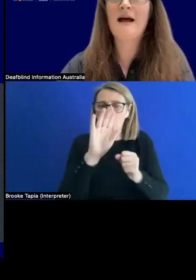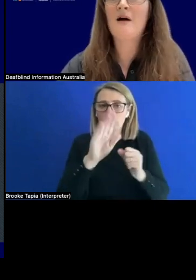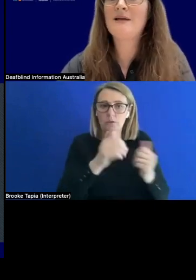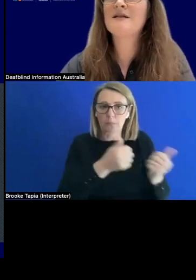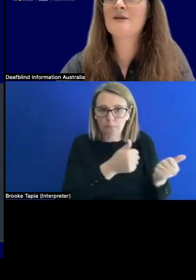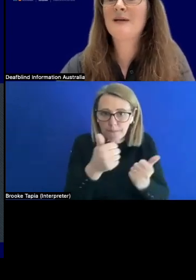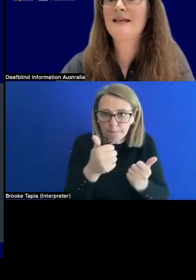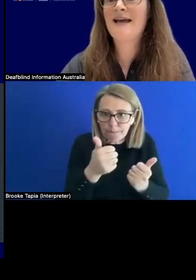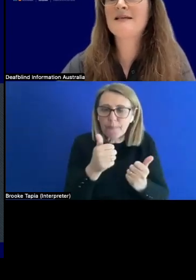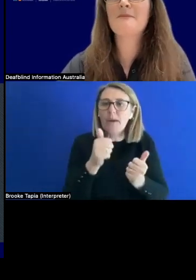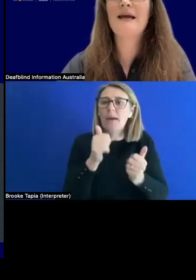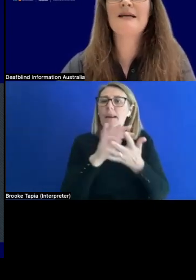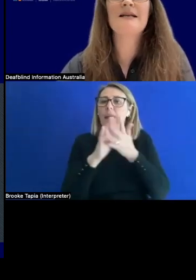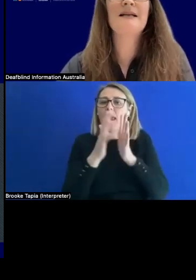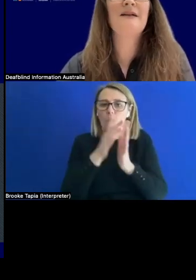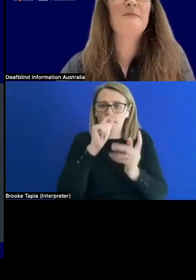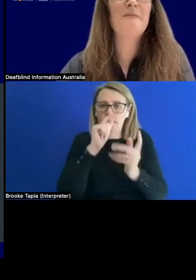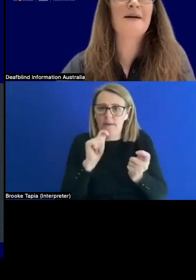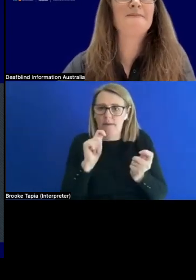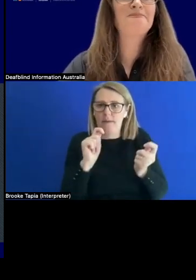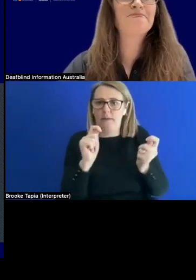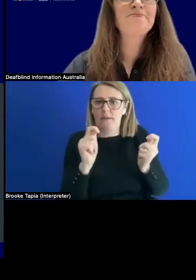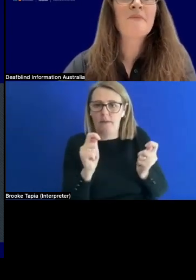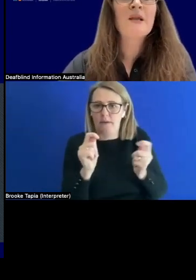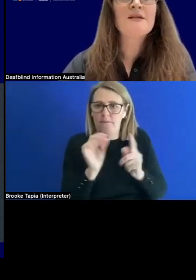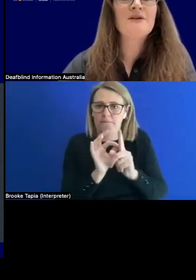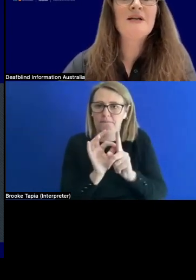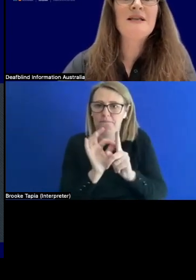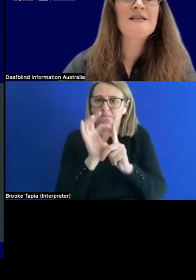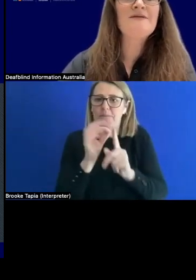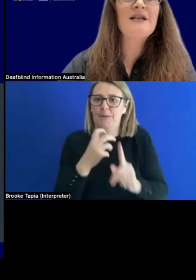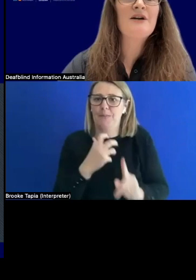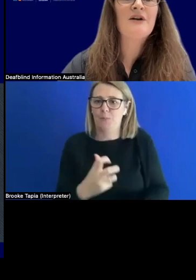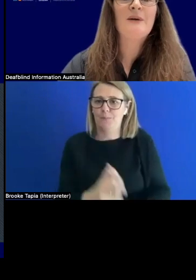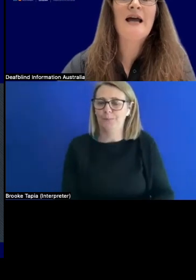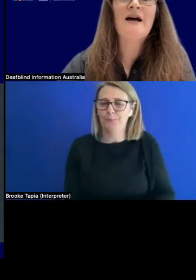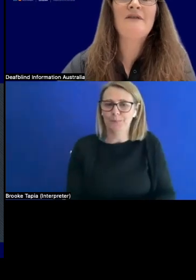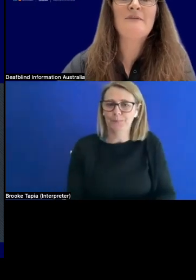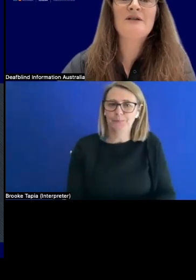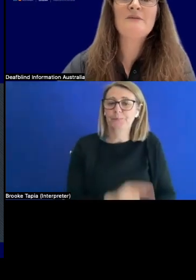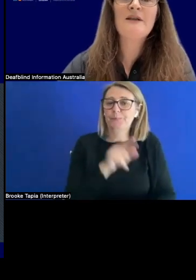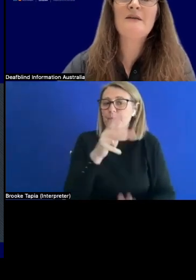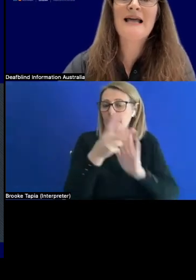how we could tweak that to make it even better. So, in this video we have the person with the